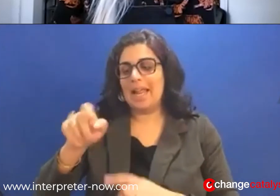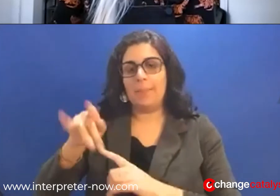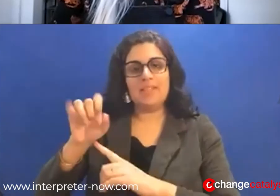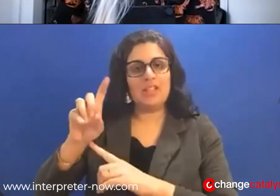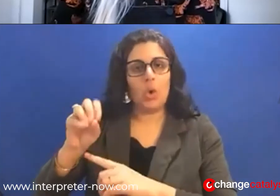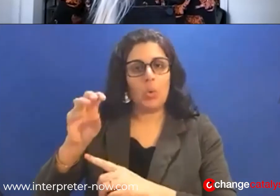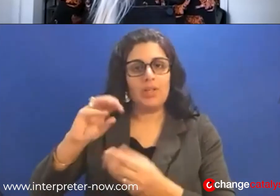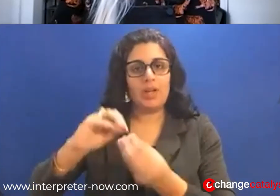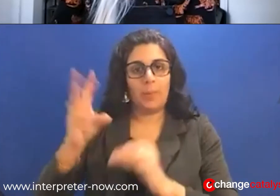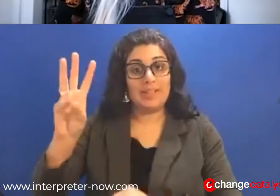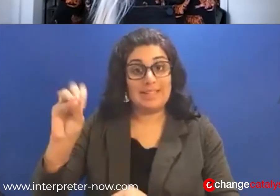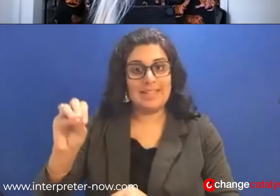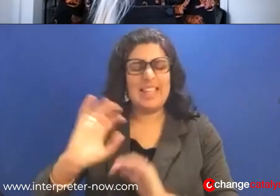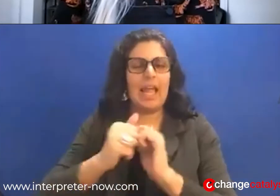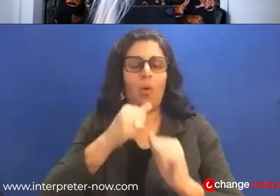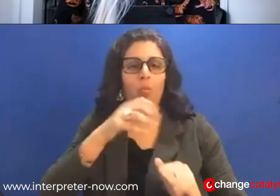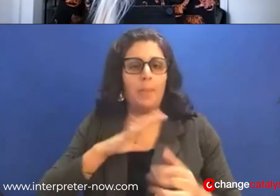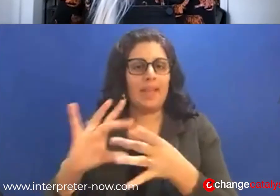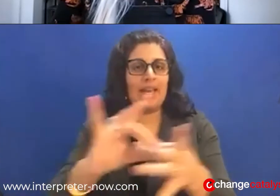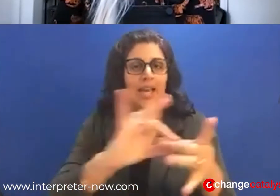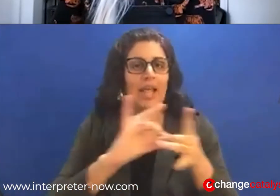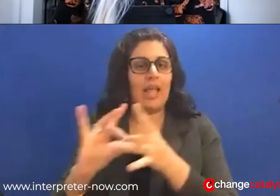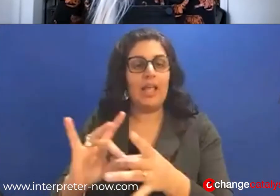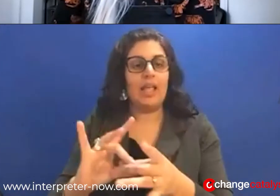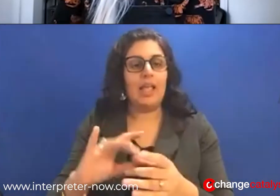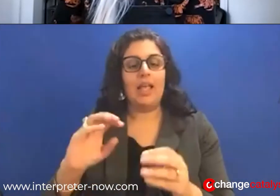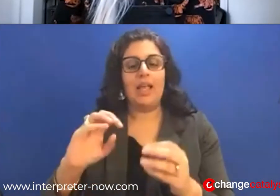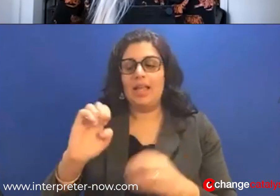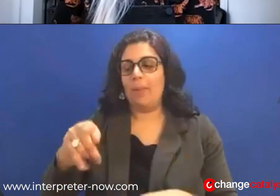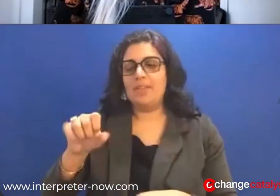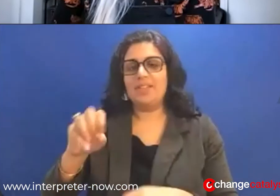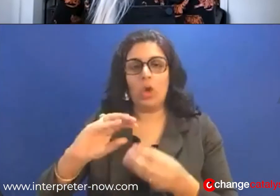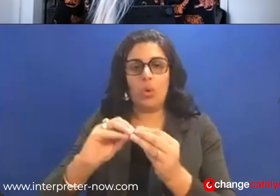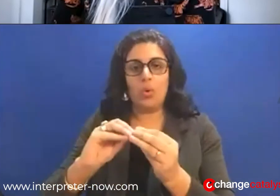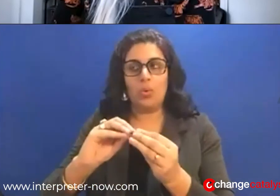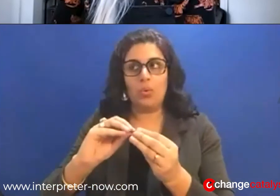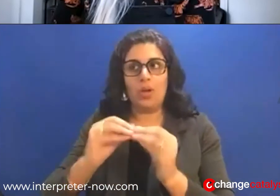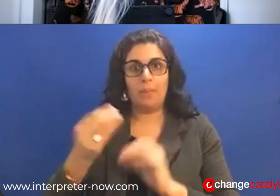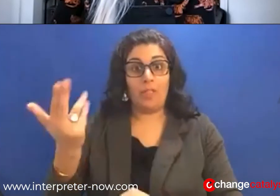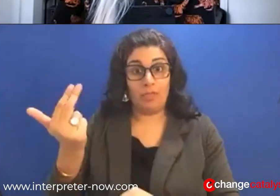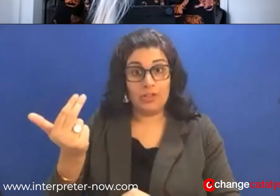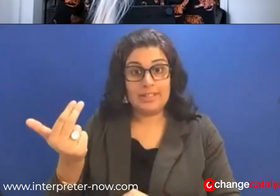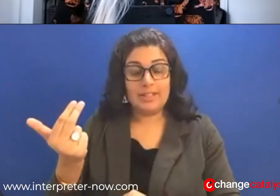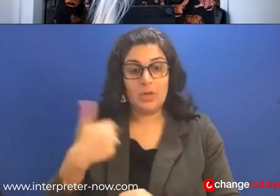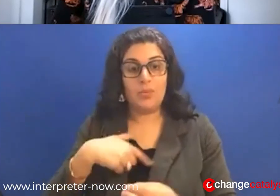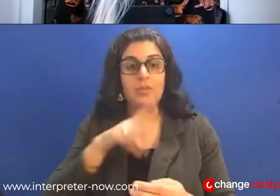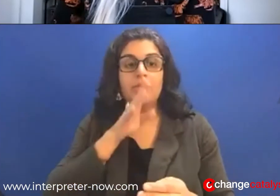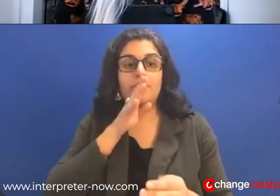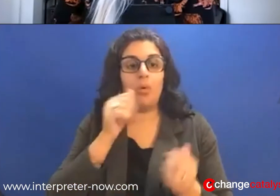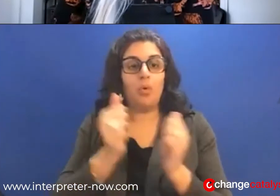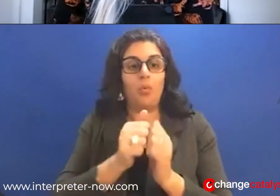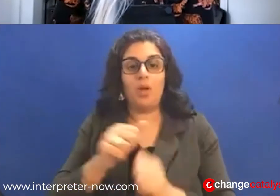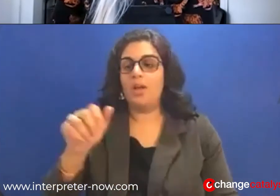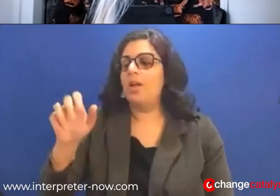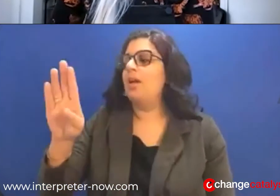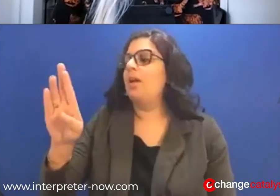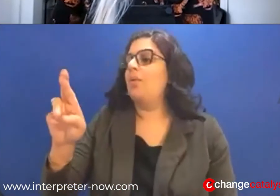And then also on Episode #13, we spoke with Brenda Darden Wilkerson about women championing